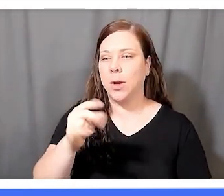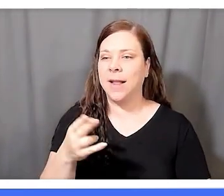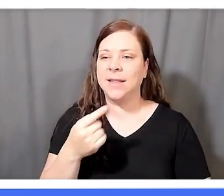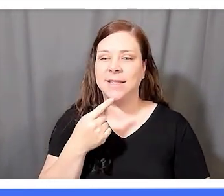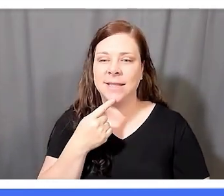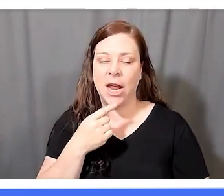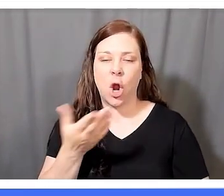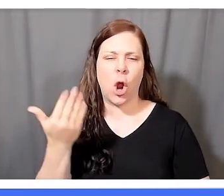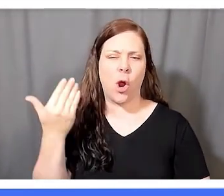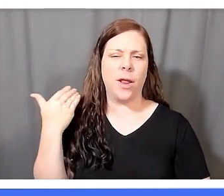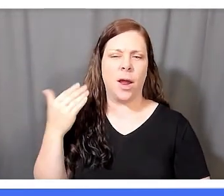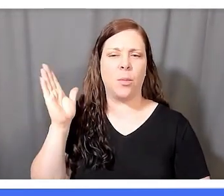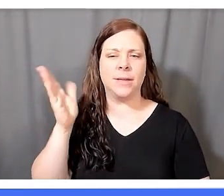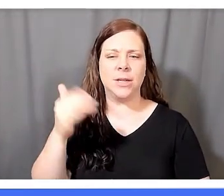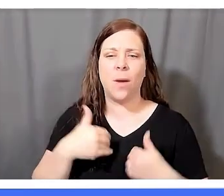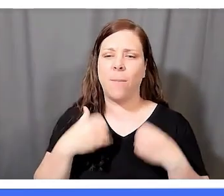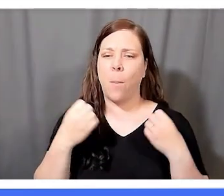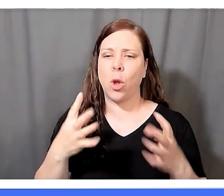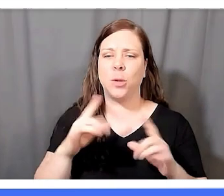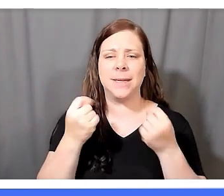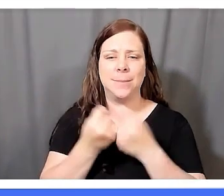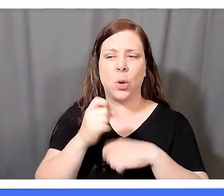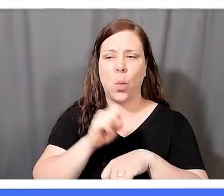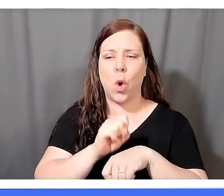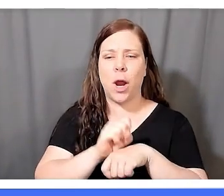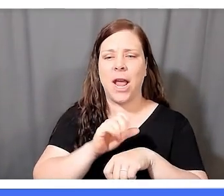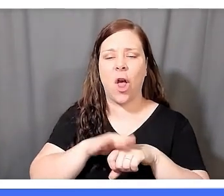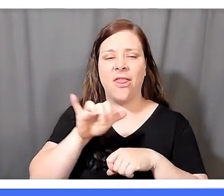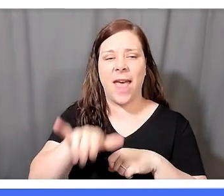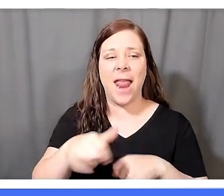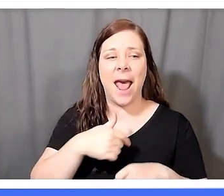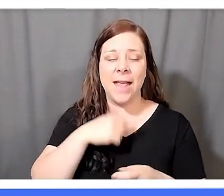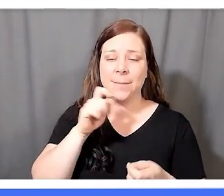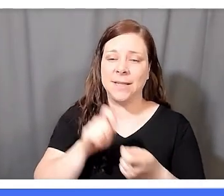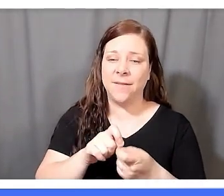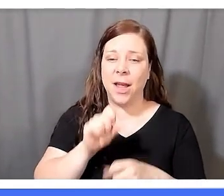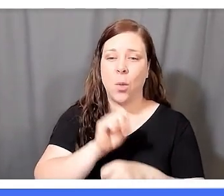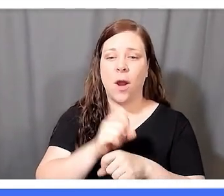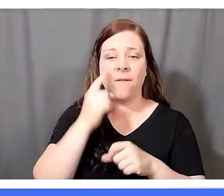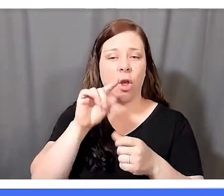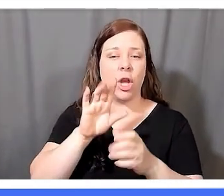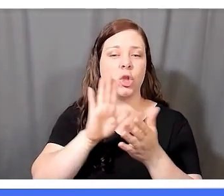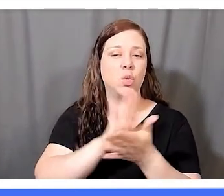we have multiple teams working on this. I specifically work for the school division of Pearson, oh.